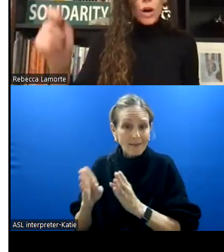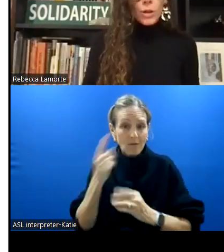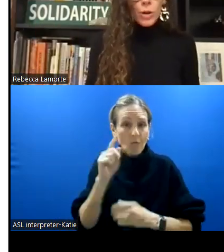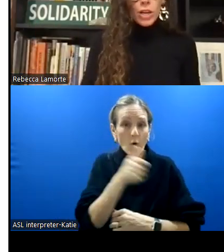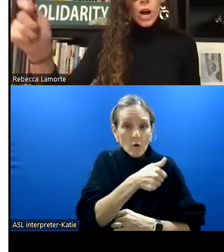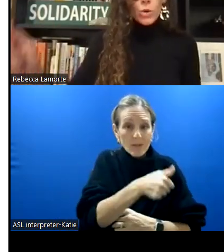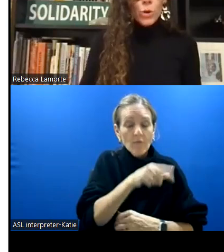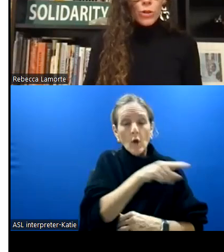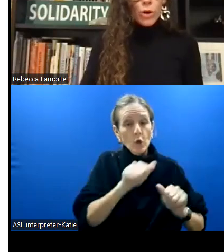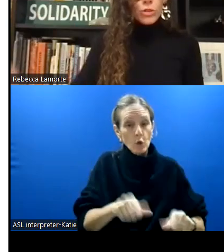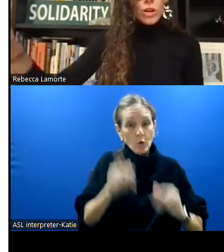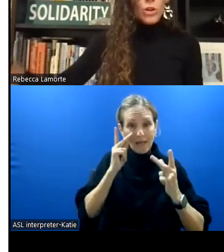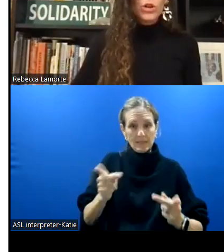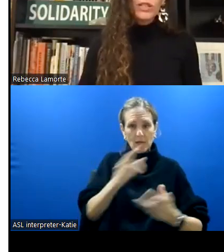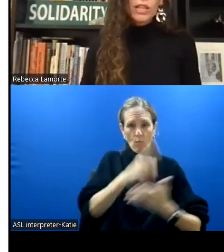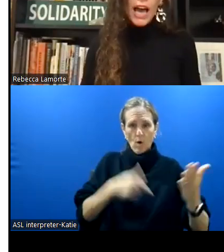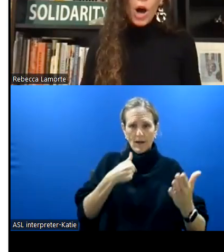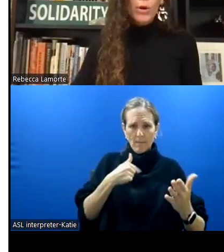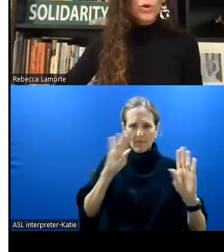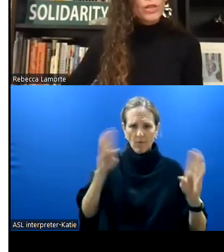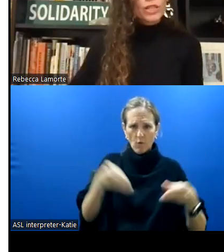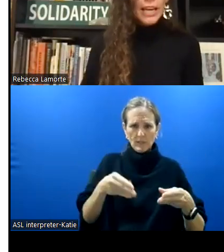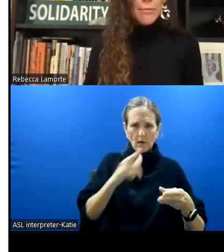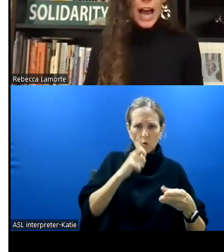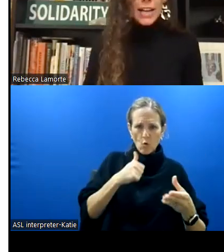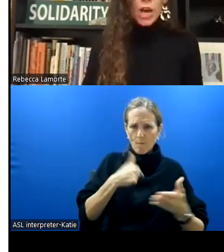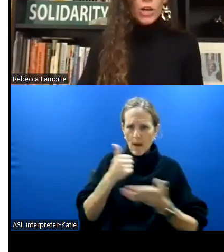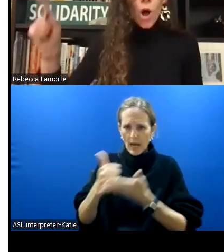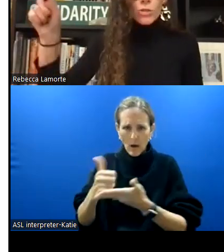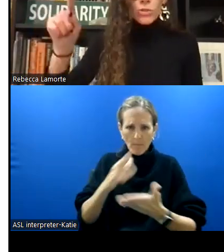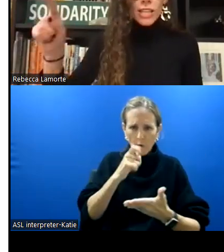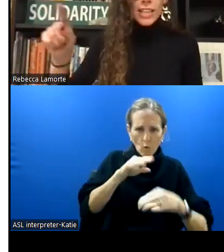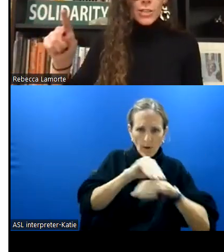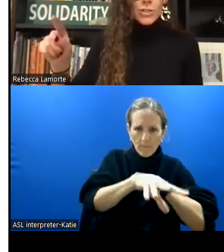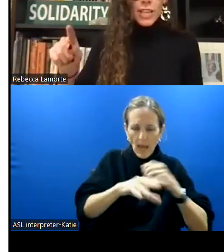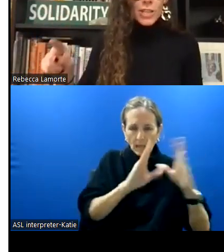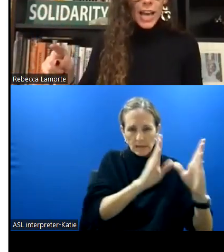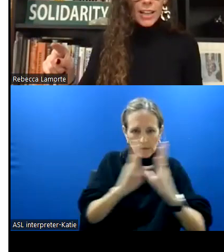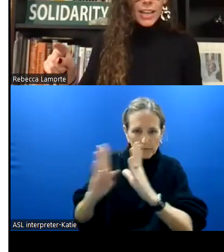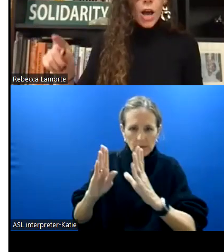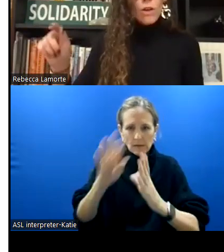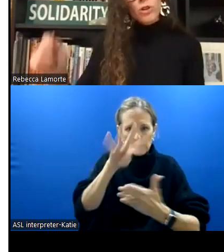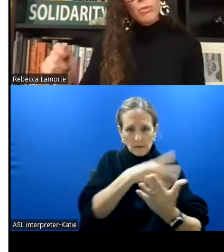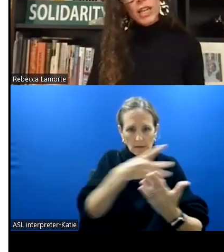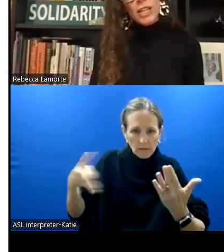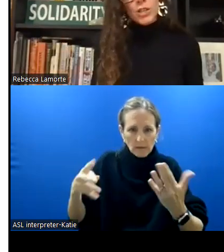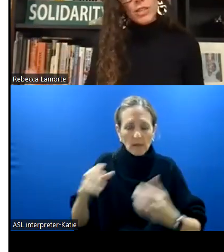what you're working on, who you're focusing on, who it's gonna help, and who it's gonna impact, you'll also see the intersectionality of so many issues